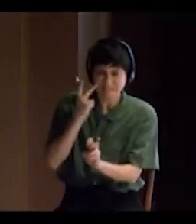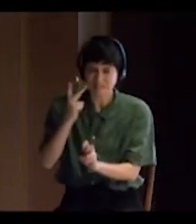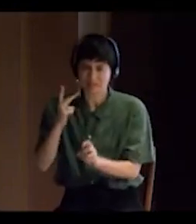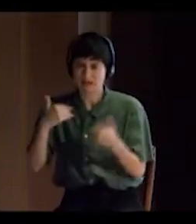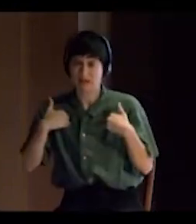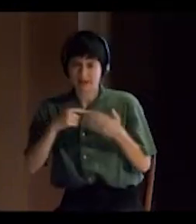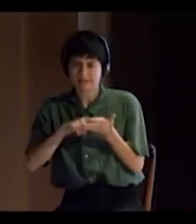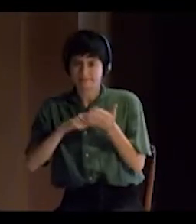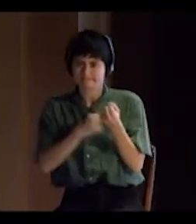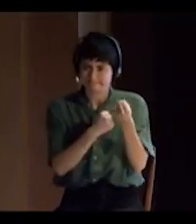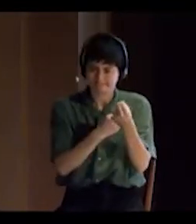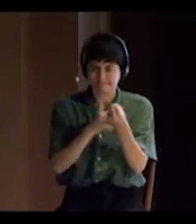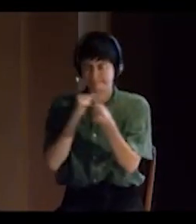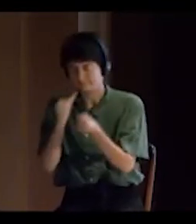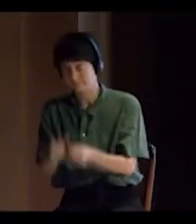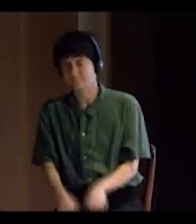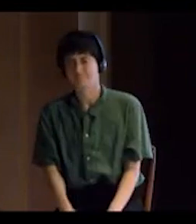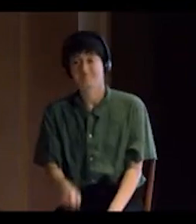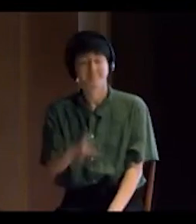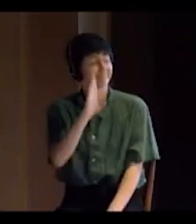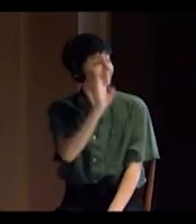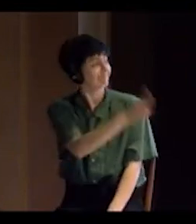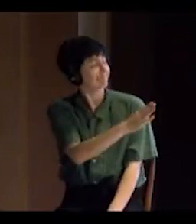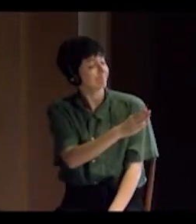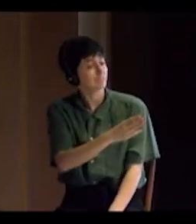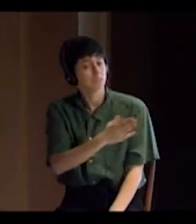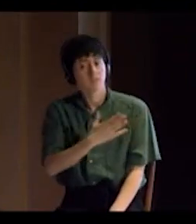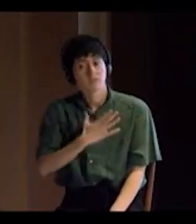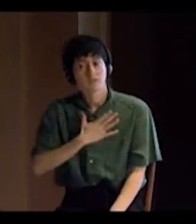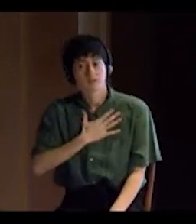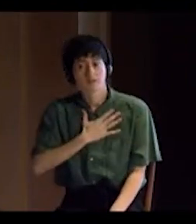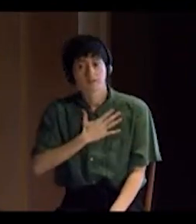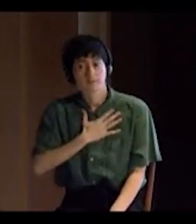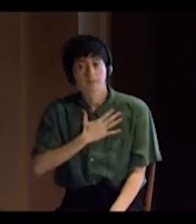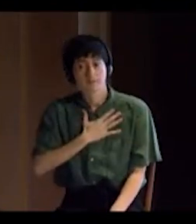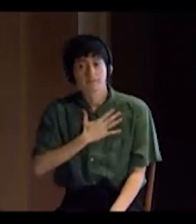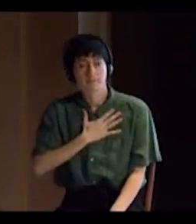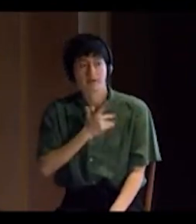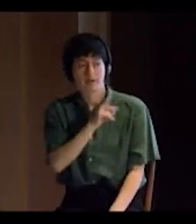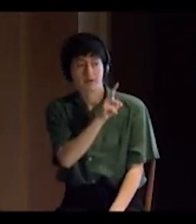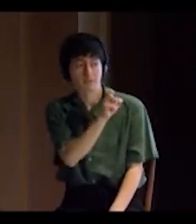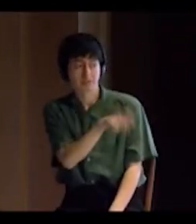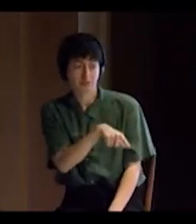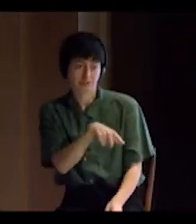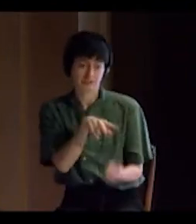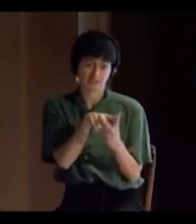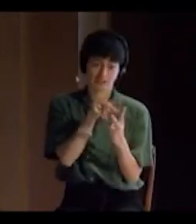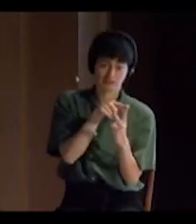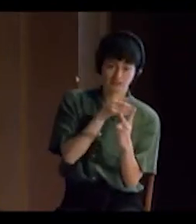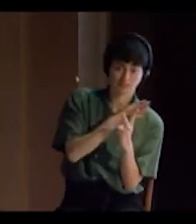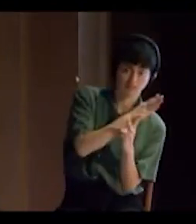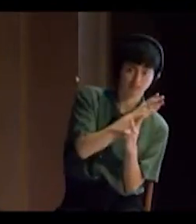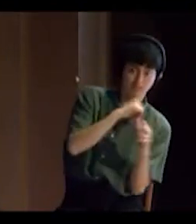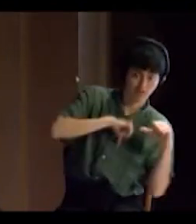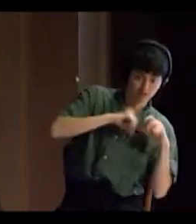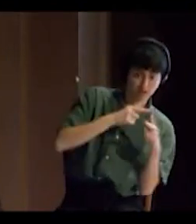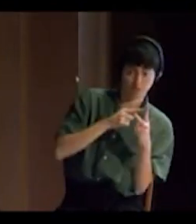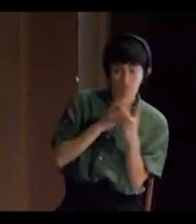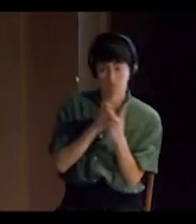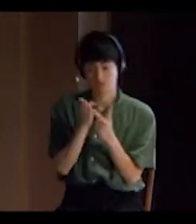[Attendant 4] Hi, I'm not sure if my question is science or science fiction, but is there any teams